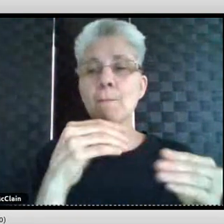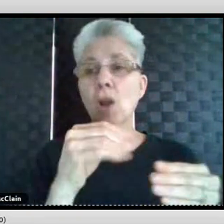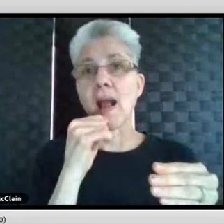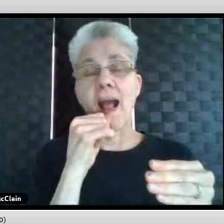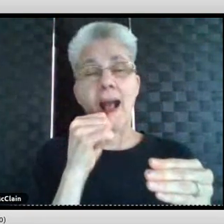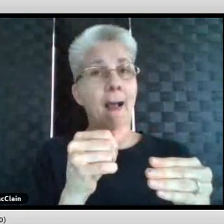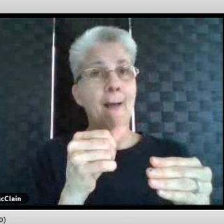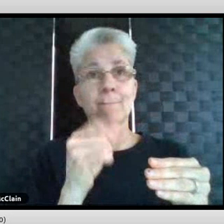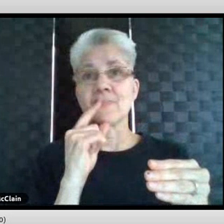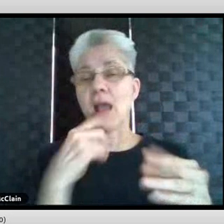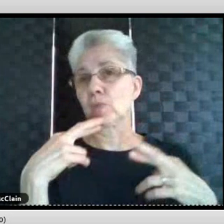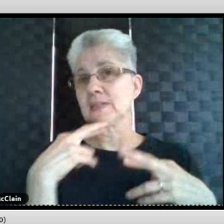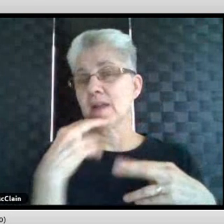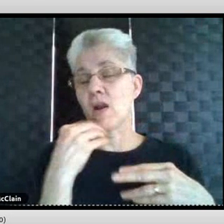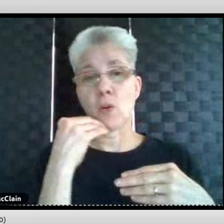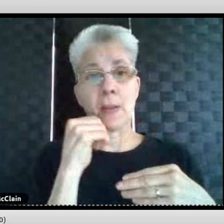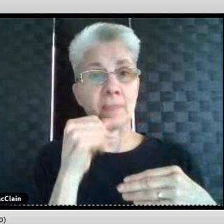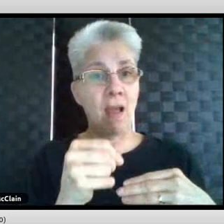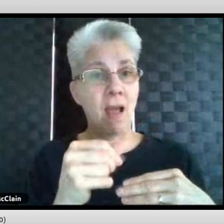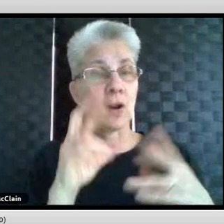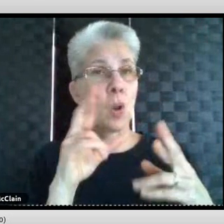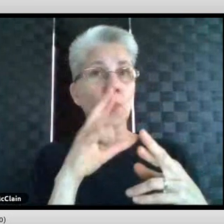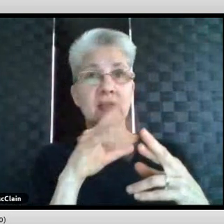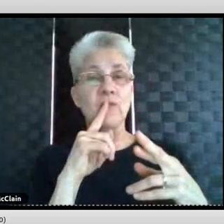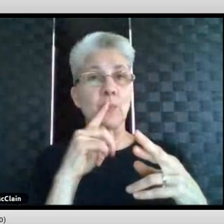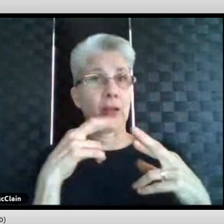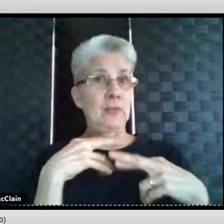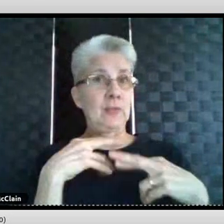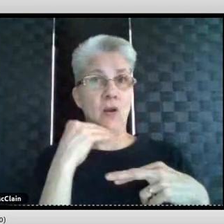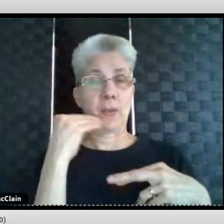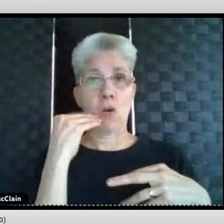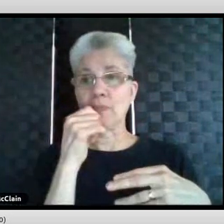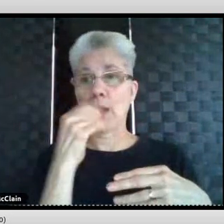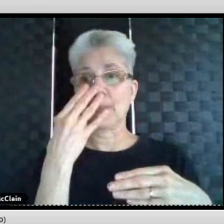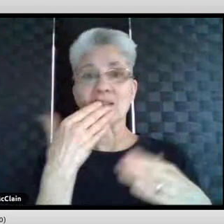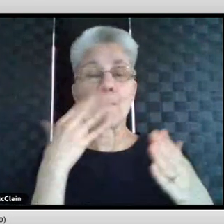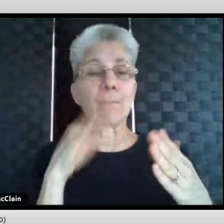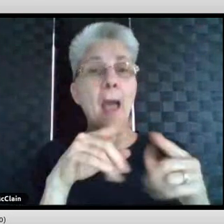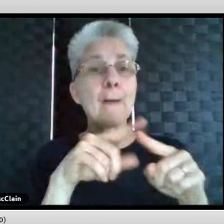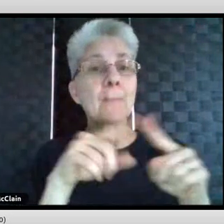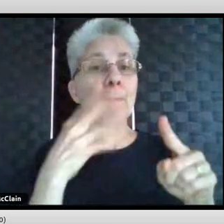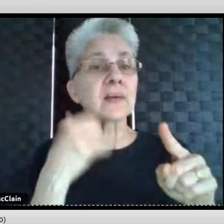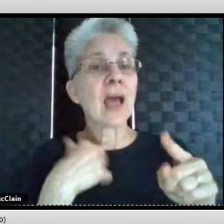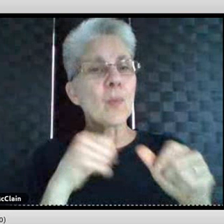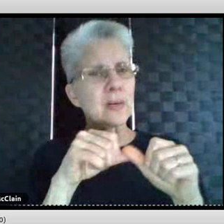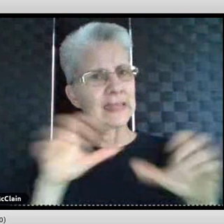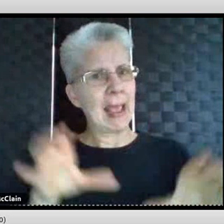I'm not in a retirement home, hope to never be in a retirement home, not because they're bad, but because I want to stay active.